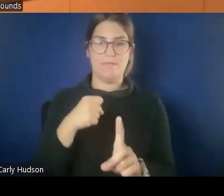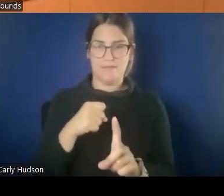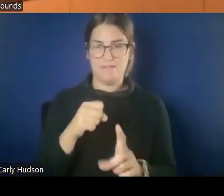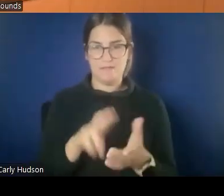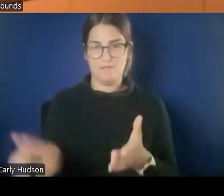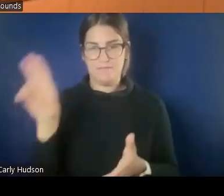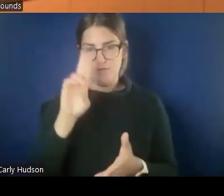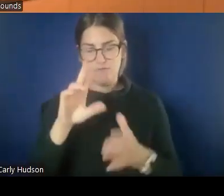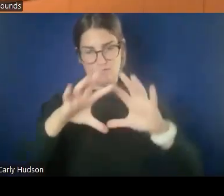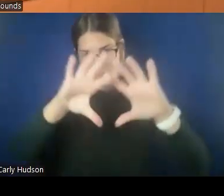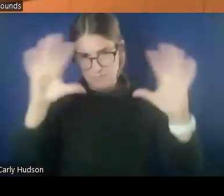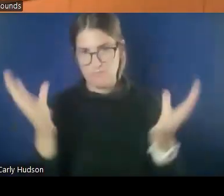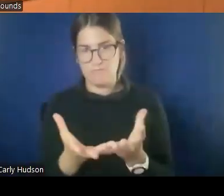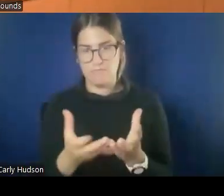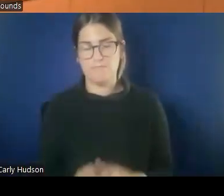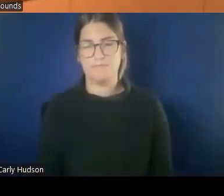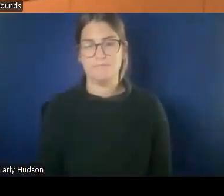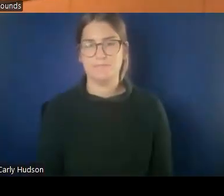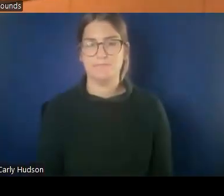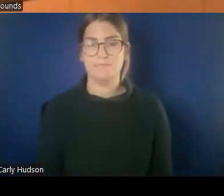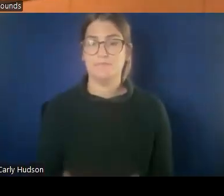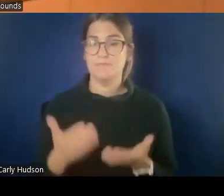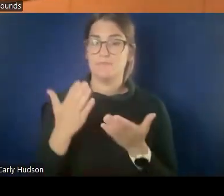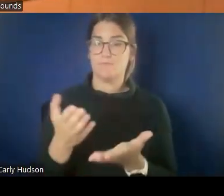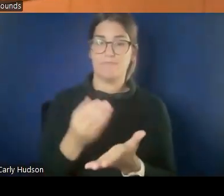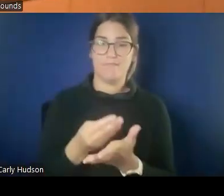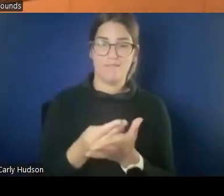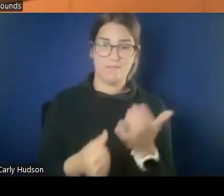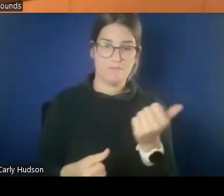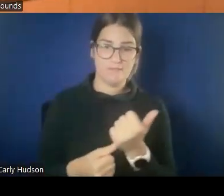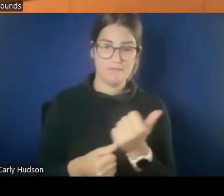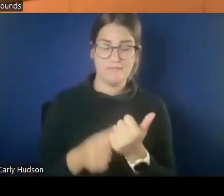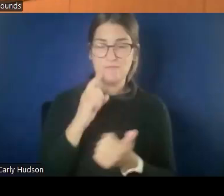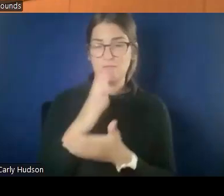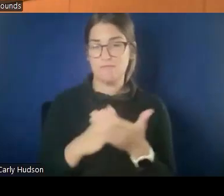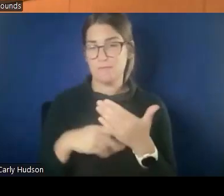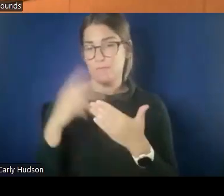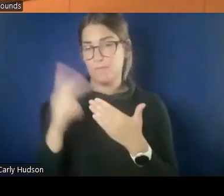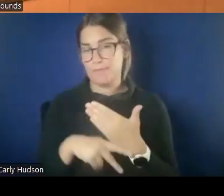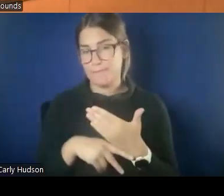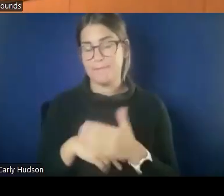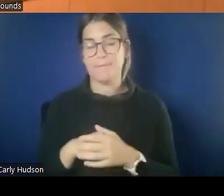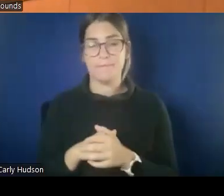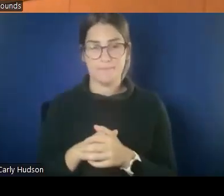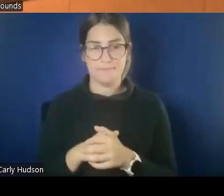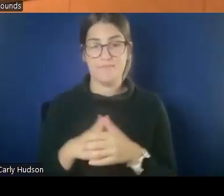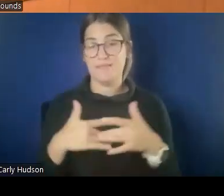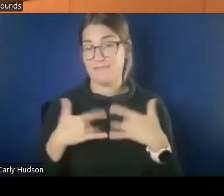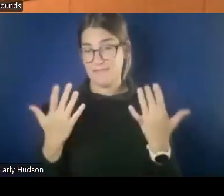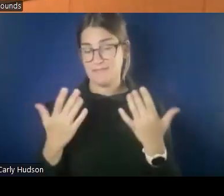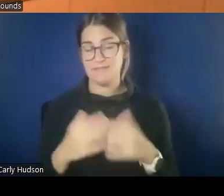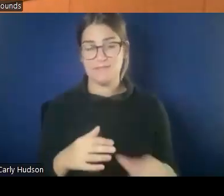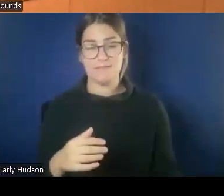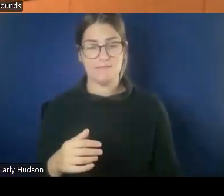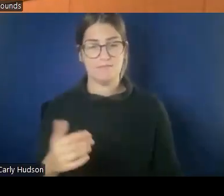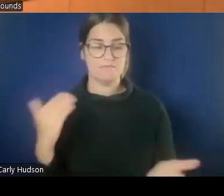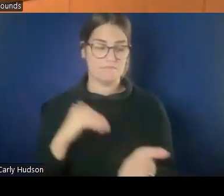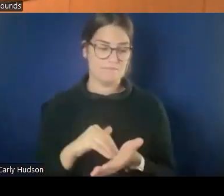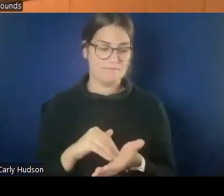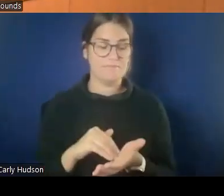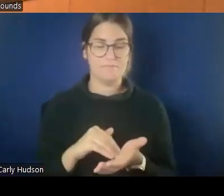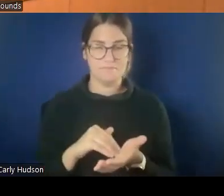as a whole offer financial assistance with certain programs um and events then again meets the goal